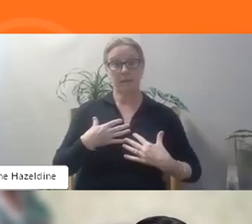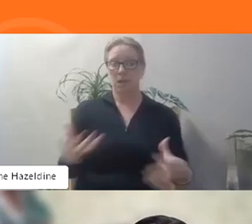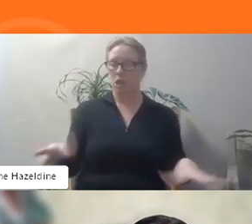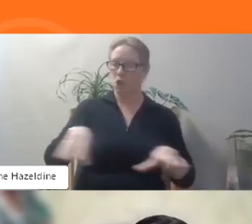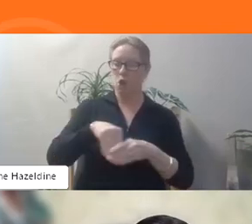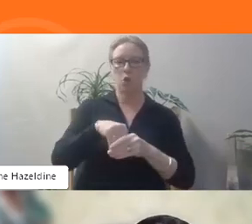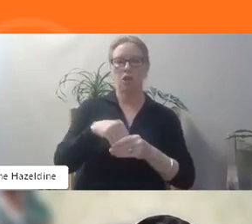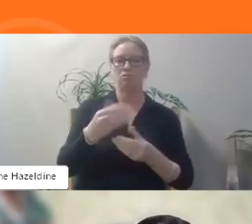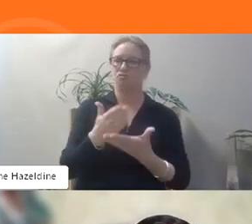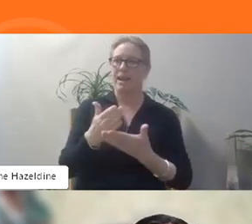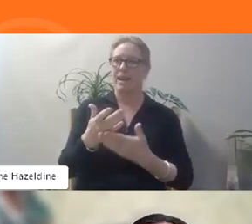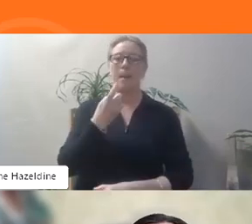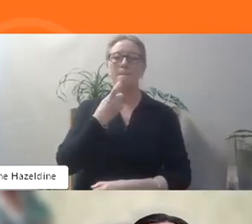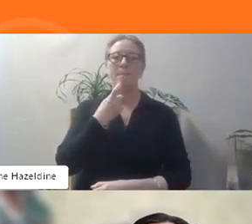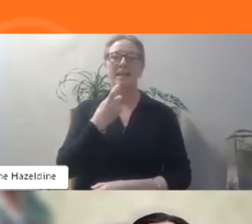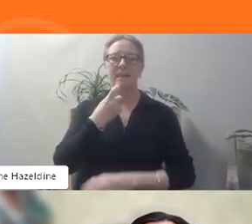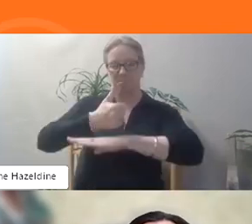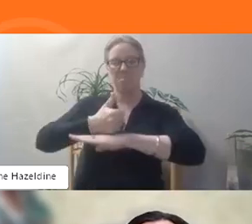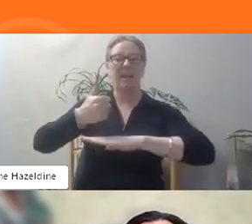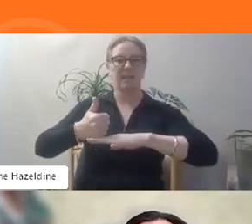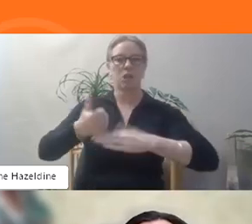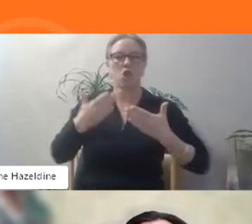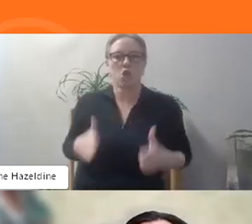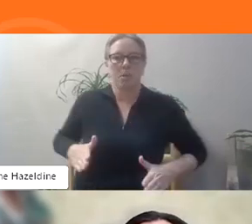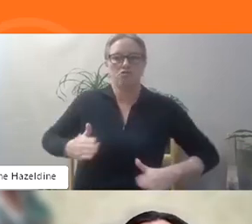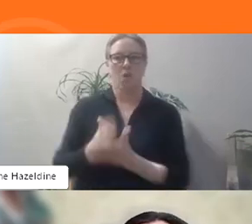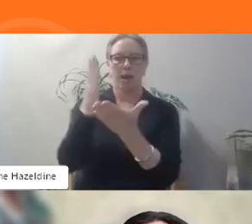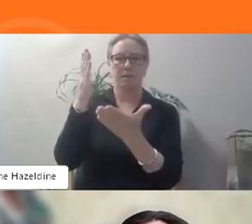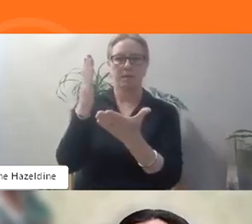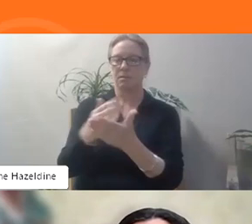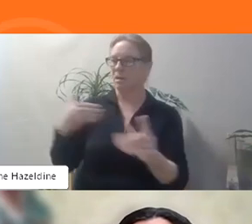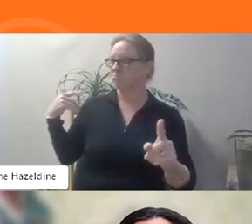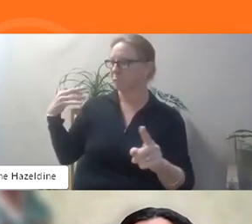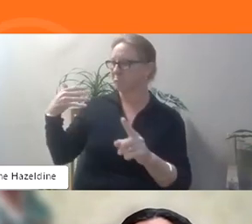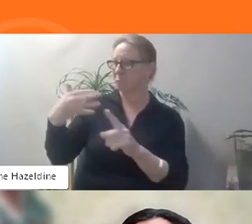basic human right. And over the last 20 years that I've been working